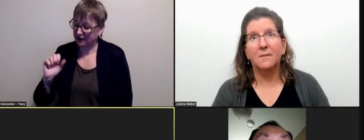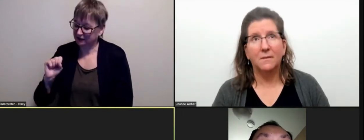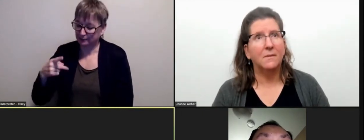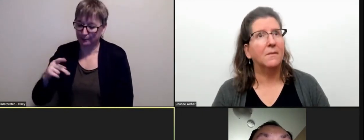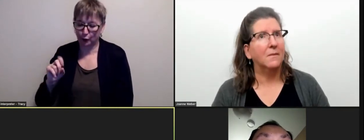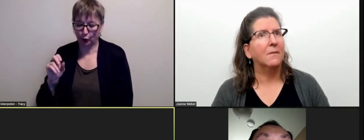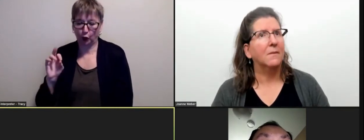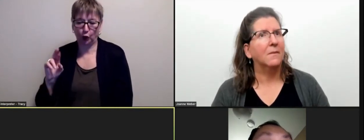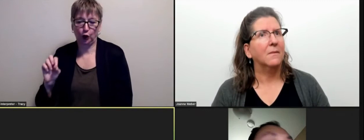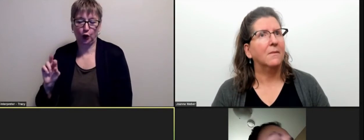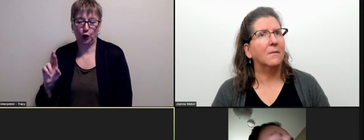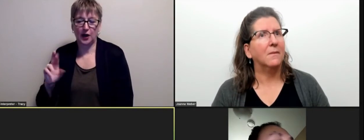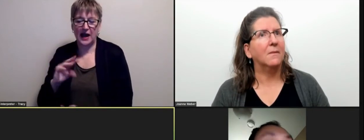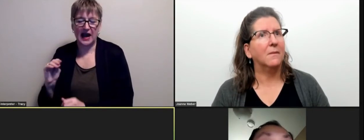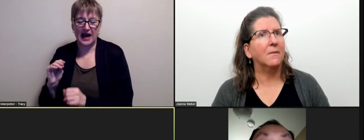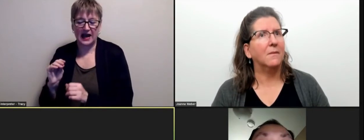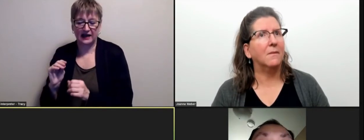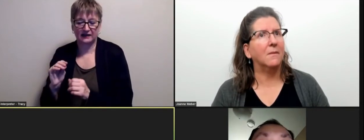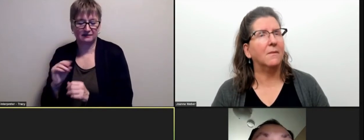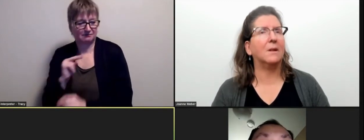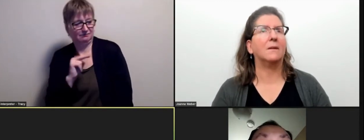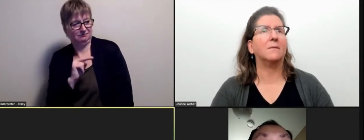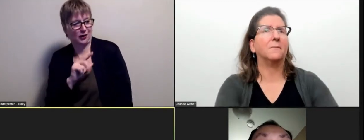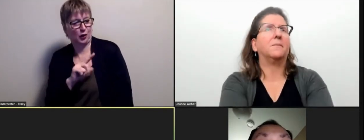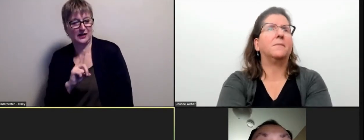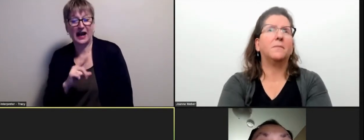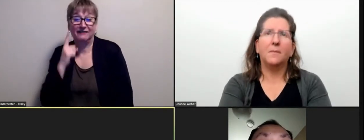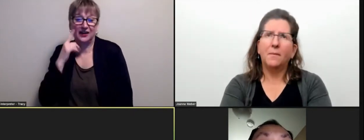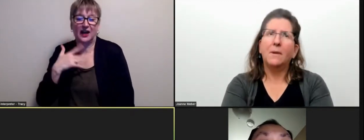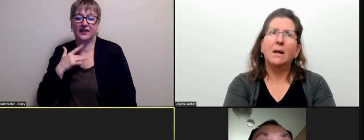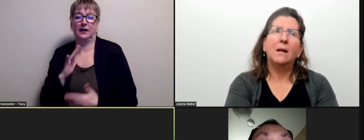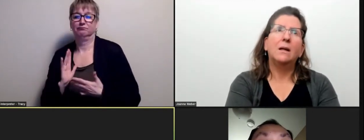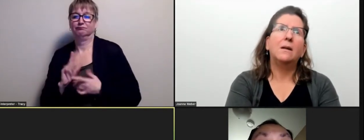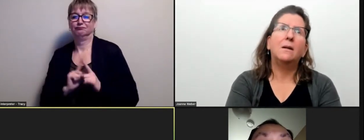And they and I felt like they did not want to be associated with someone like that so.